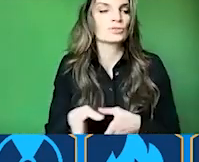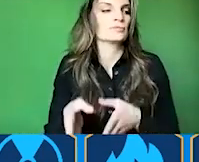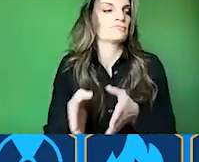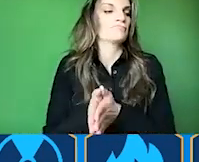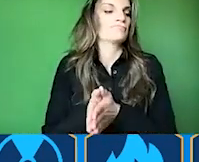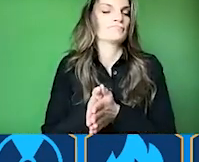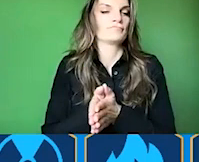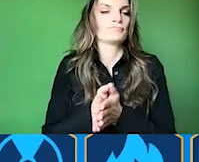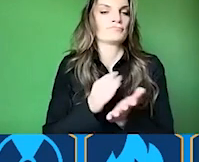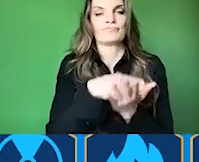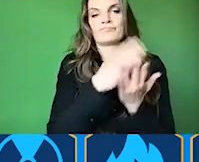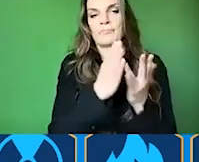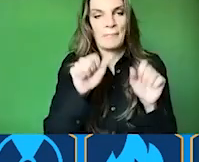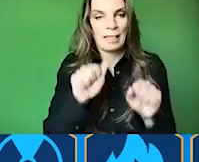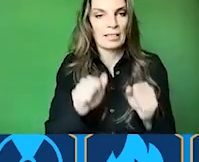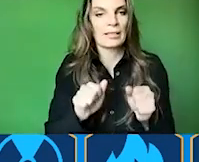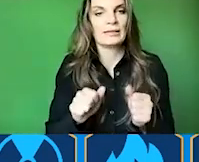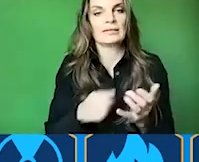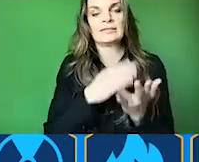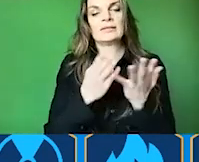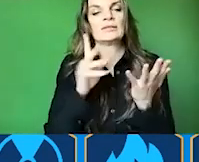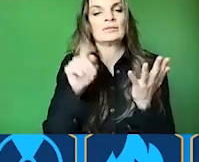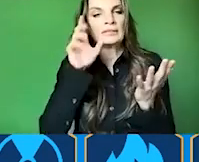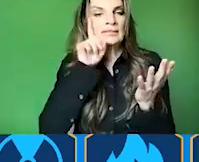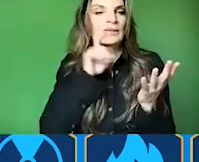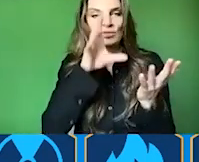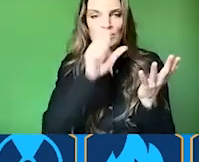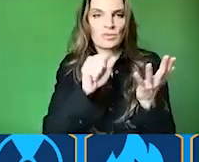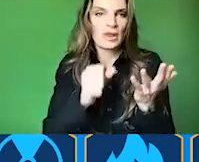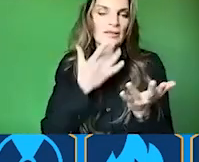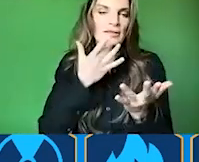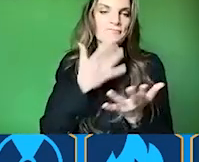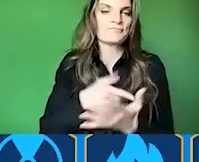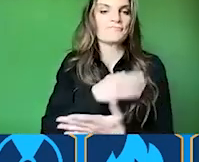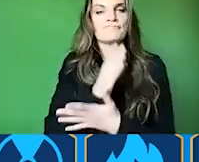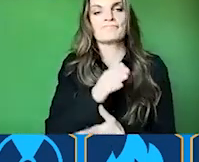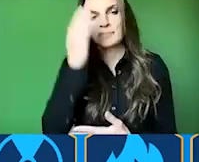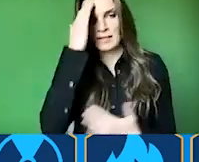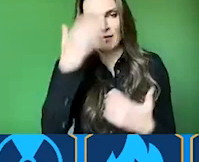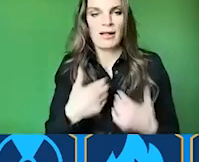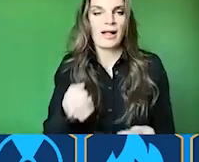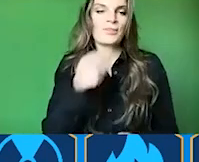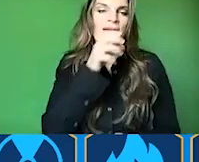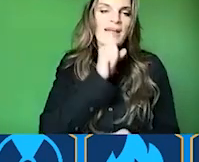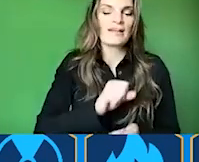7, ability, 8 sexuality. 9 mental health. Age, 12